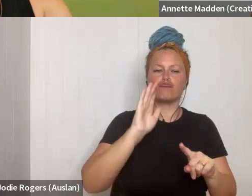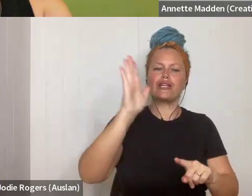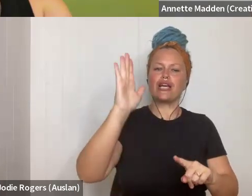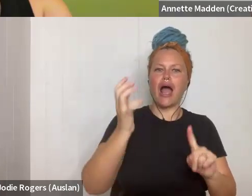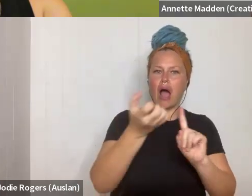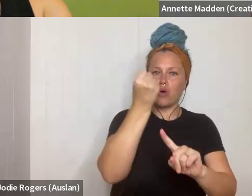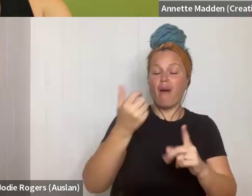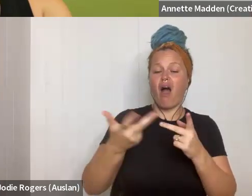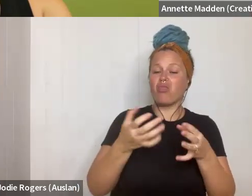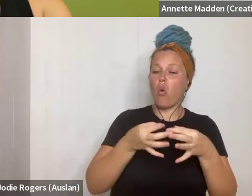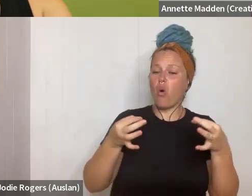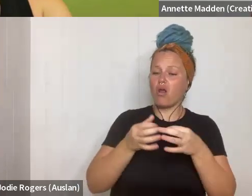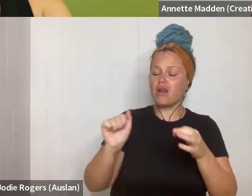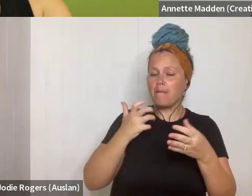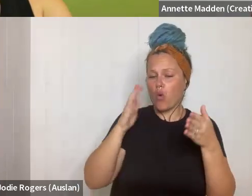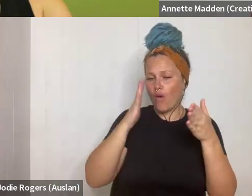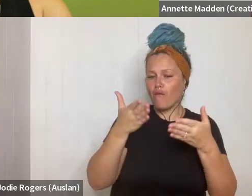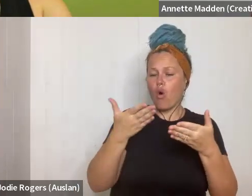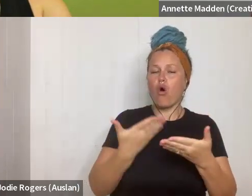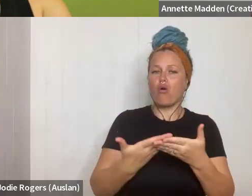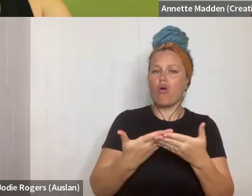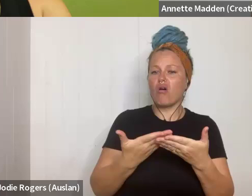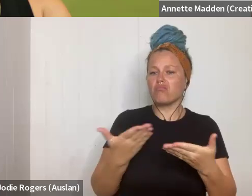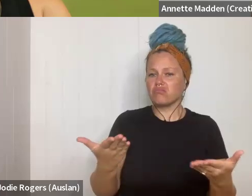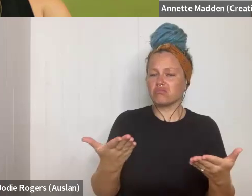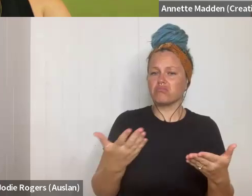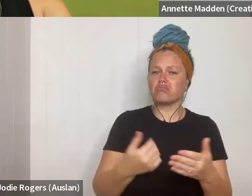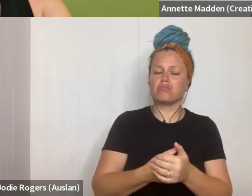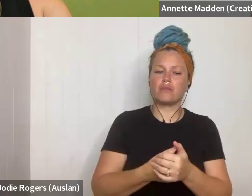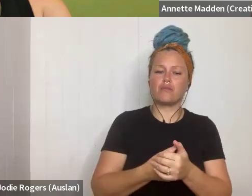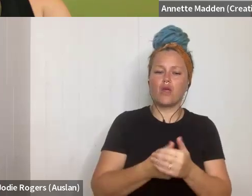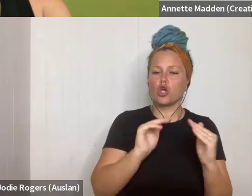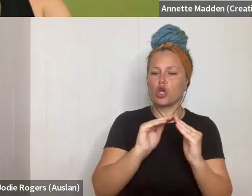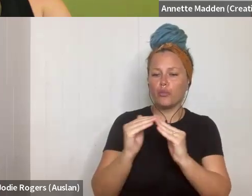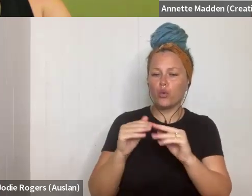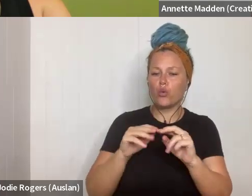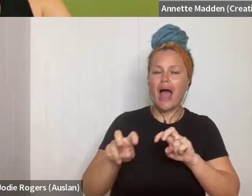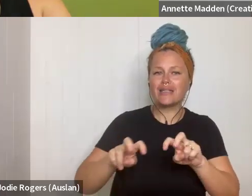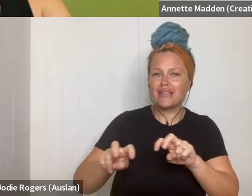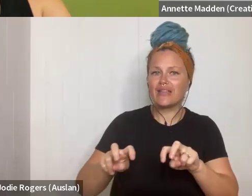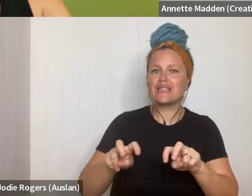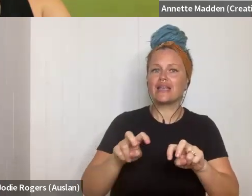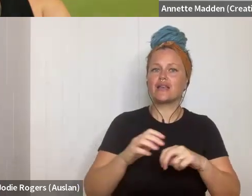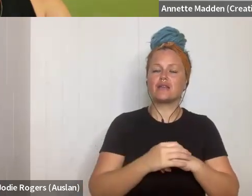and further the reach of the work of the organisation. Acknowledging that this will be different for every organisation,